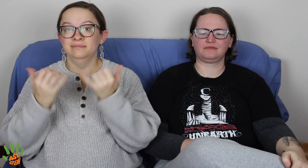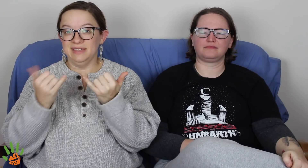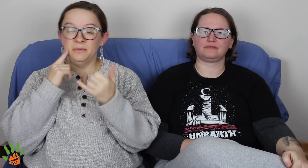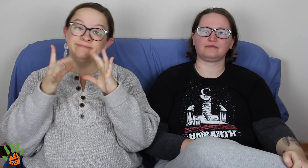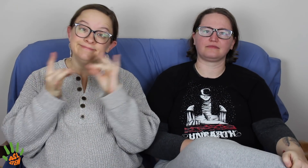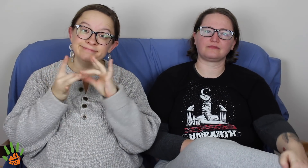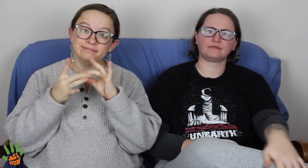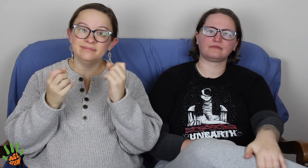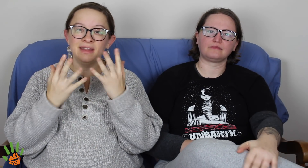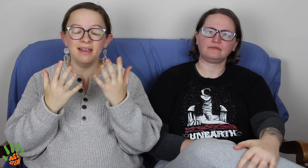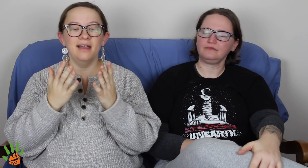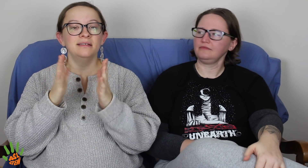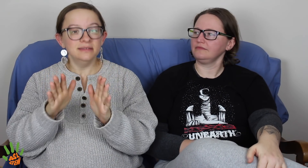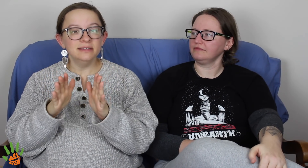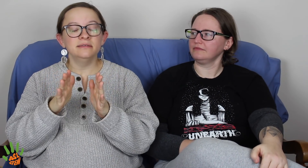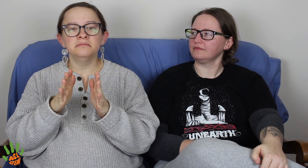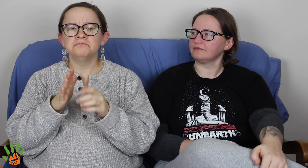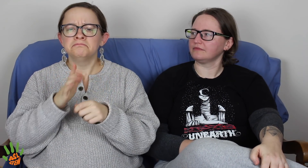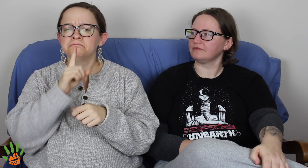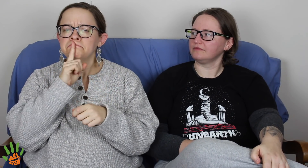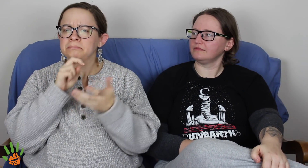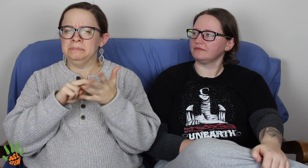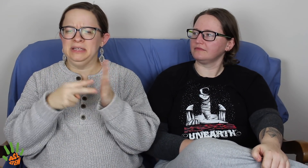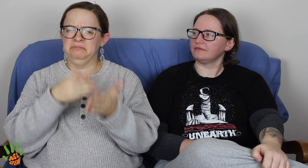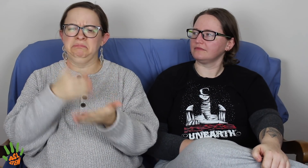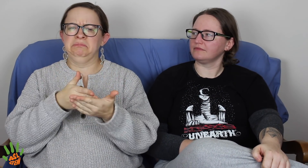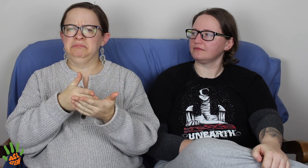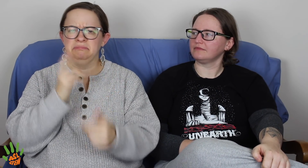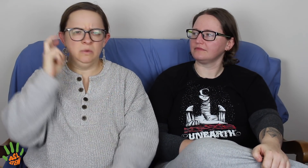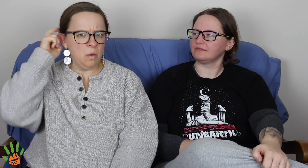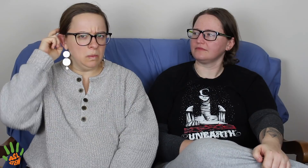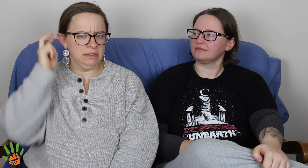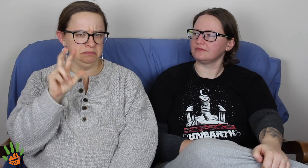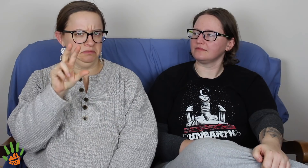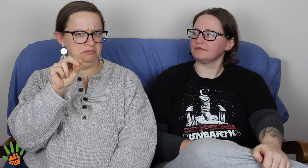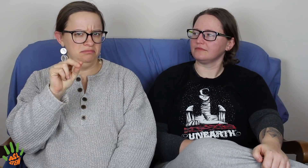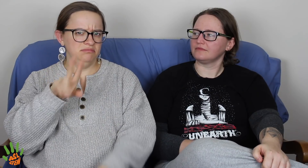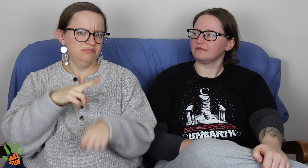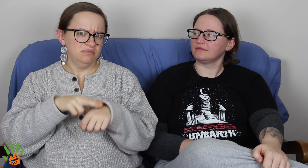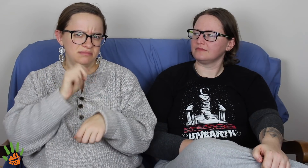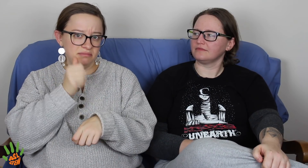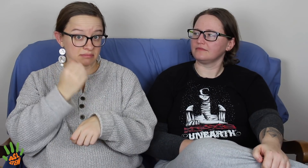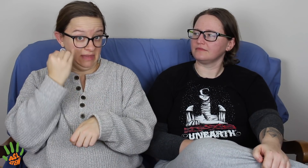[JI] Now, I know we've talked quite a bit, I just wanted to mention we don't have anything against getting a cochlear implant.